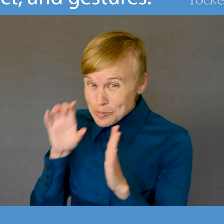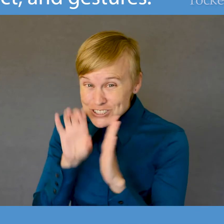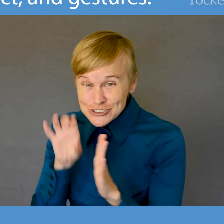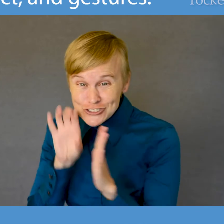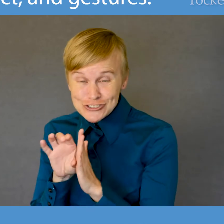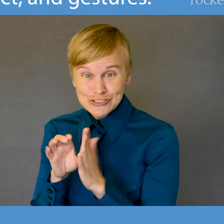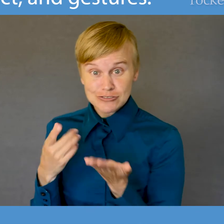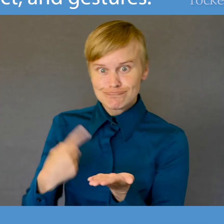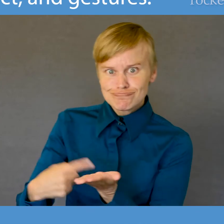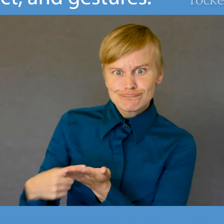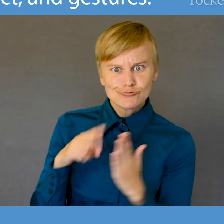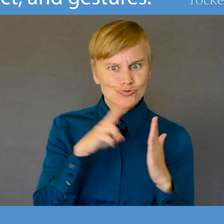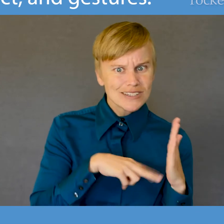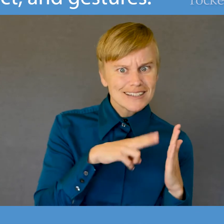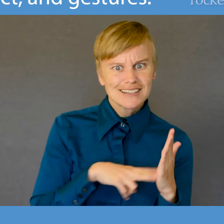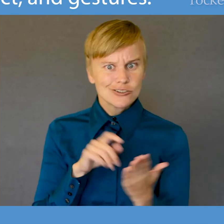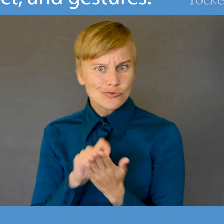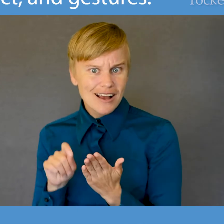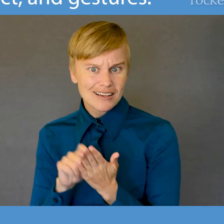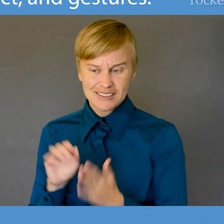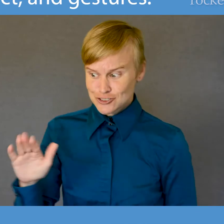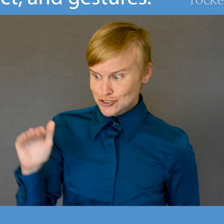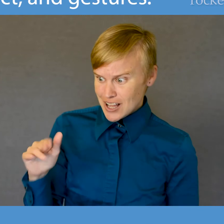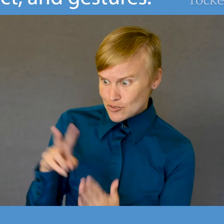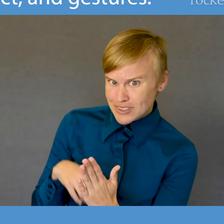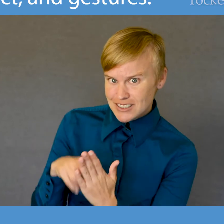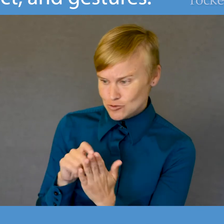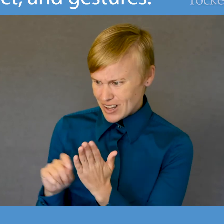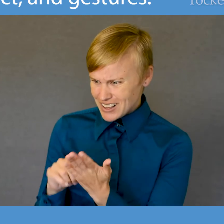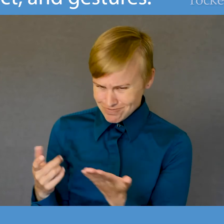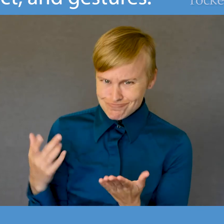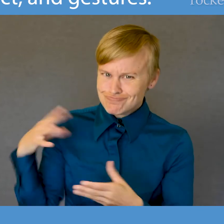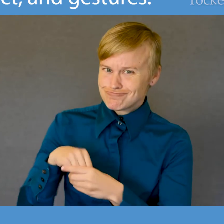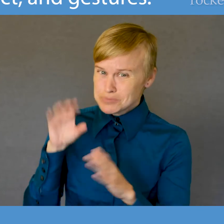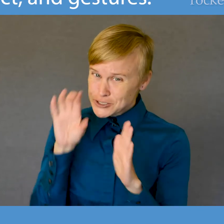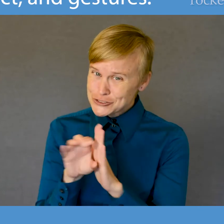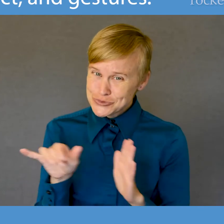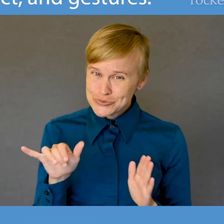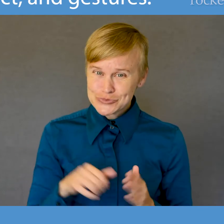and with gestures. Use pictures when you talk about what you read and write, and what your child reads and writes.